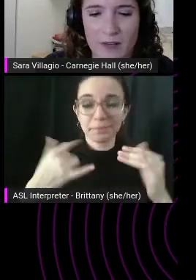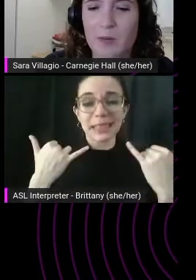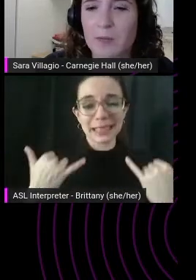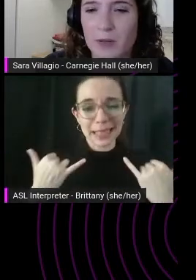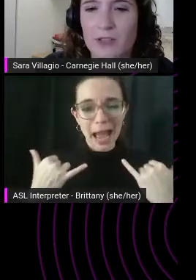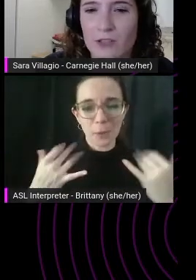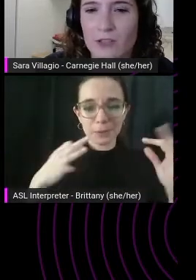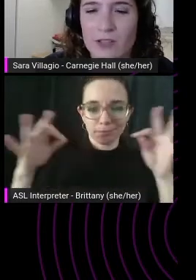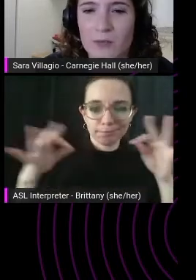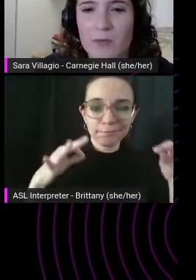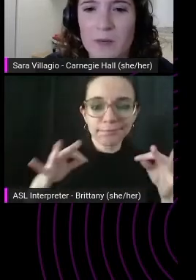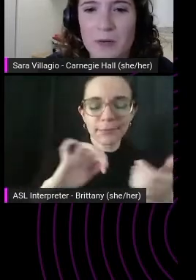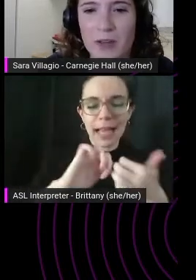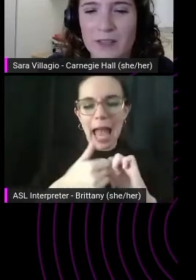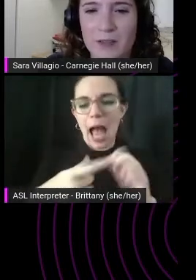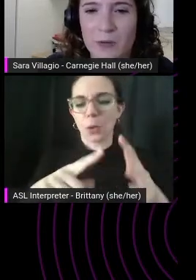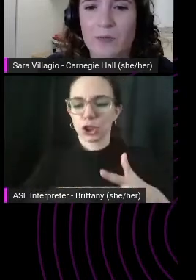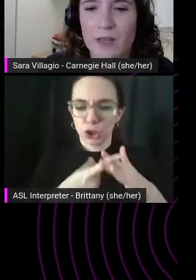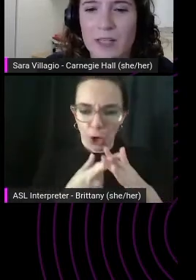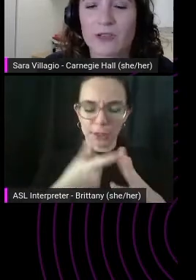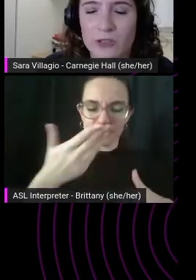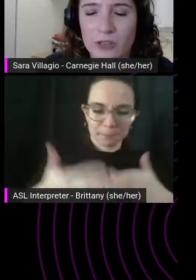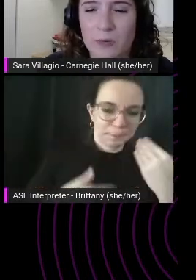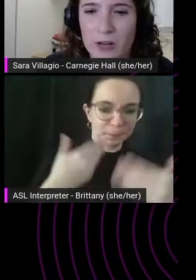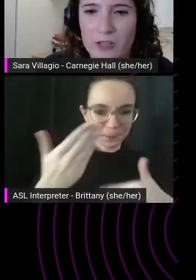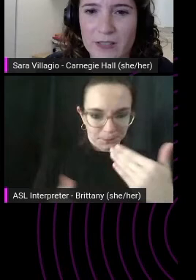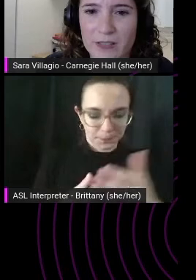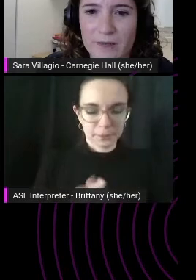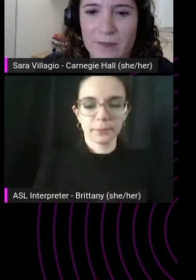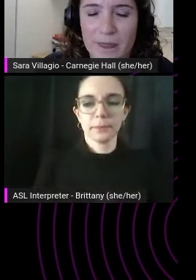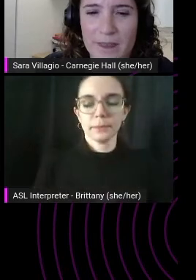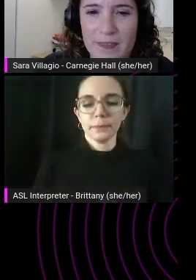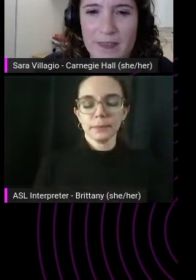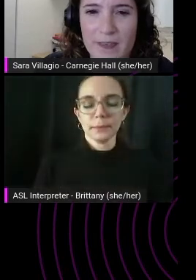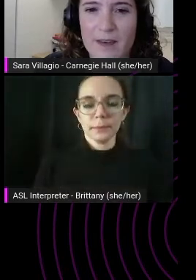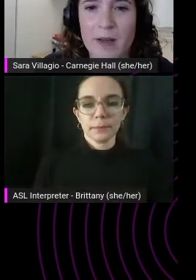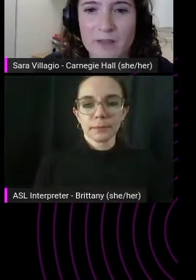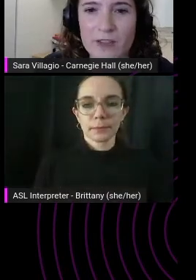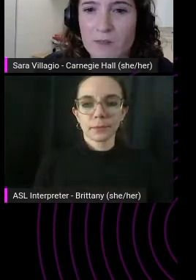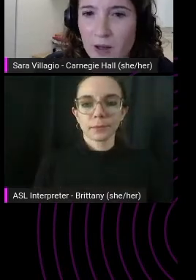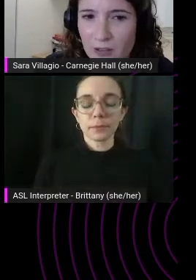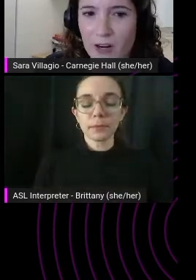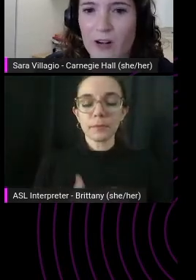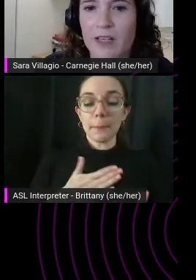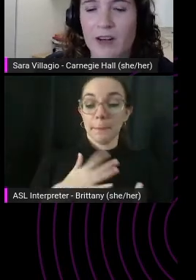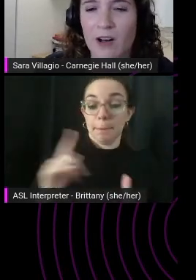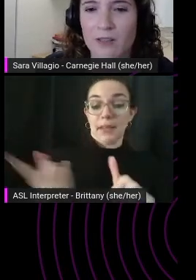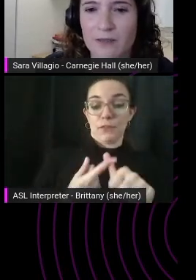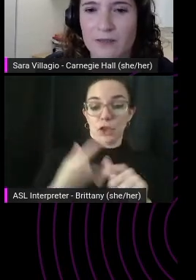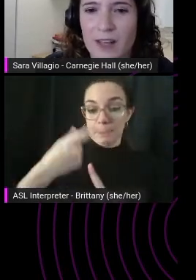And the people, introduce you to some of the people that were integral to the project. In my first month at Carnegie Hall,